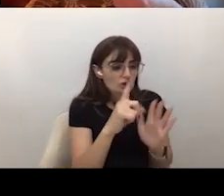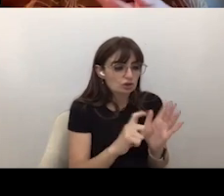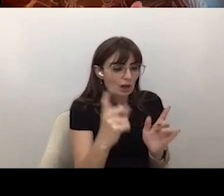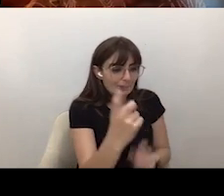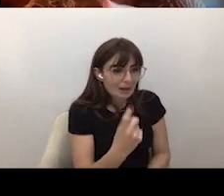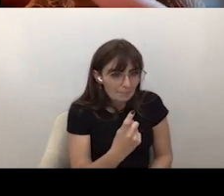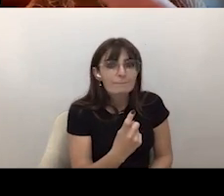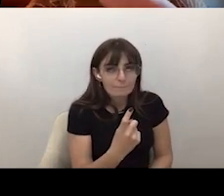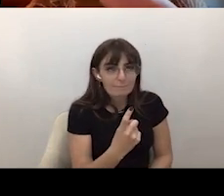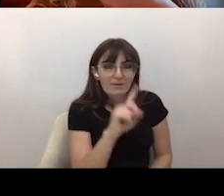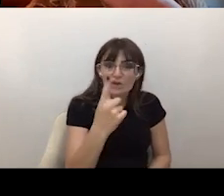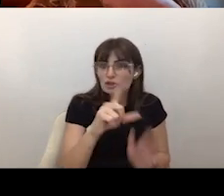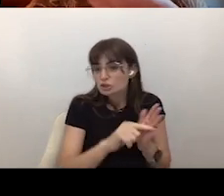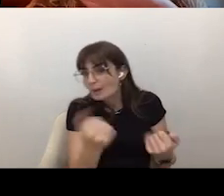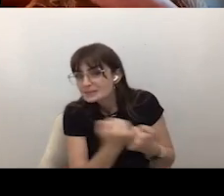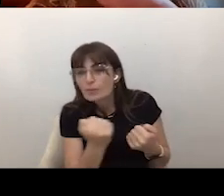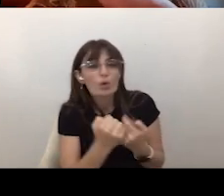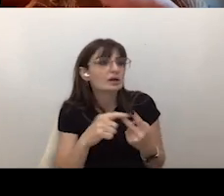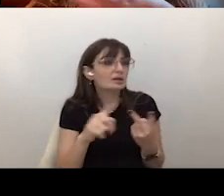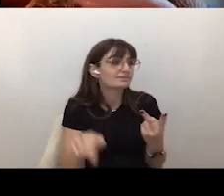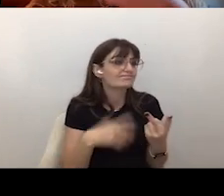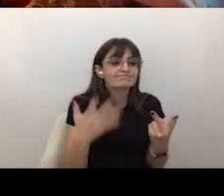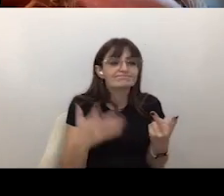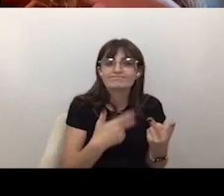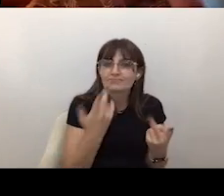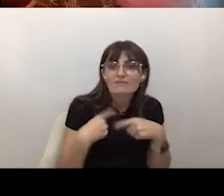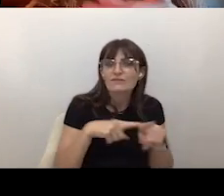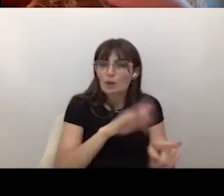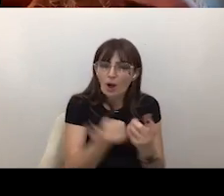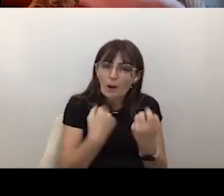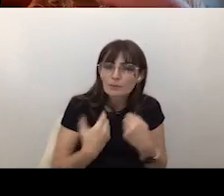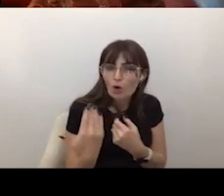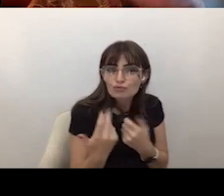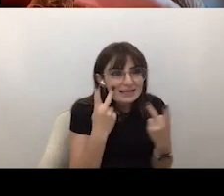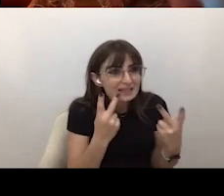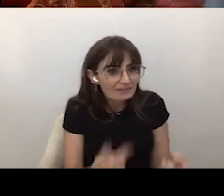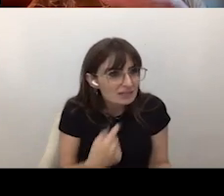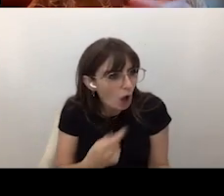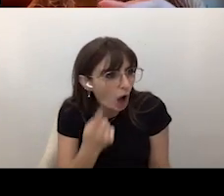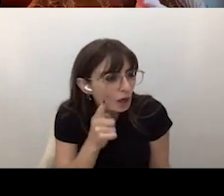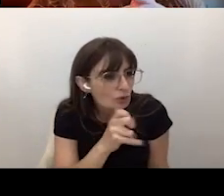first-time supporters, following up on your recent visit, I noticed your area in this and this and